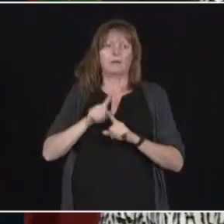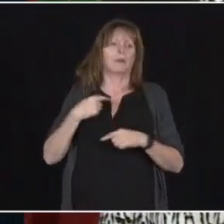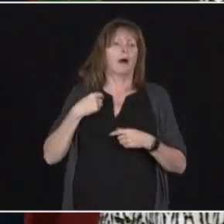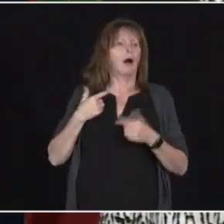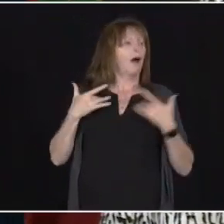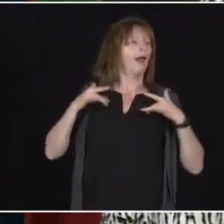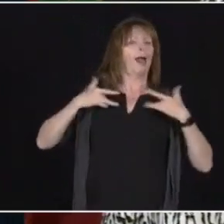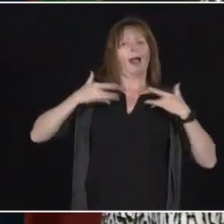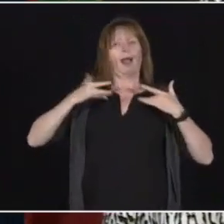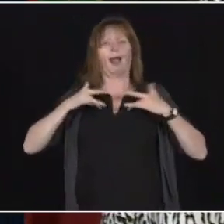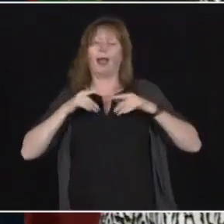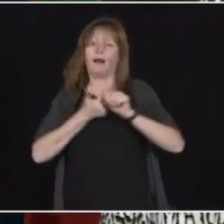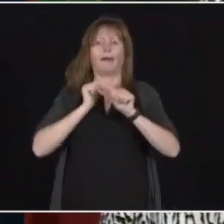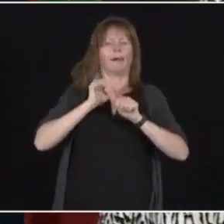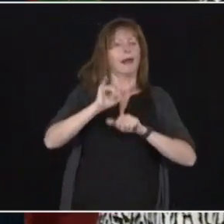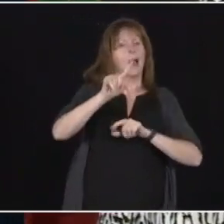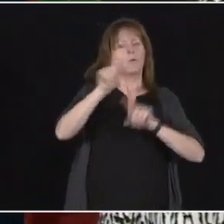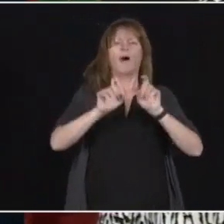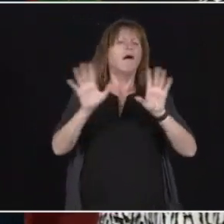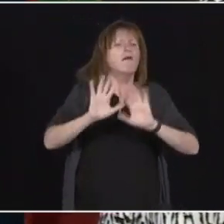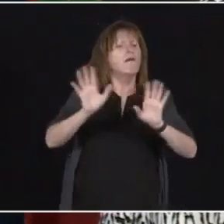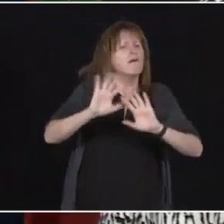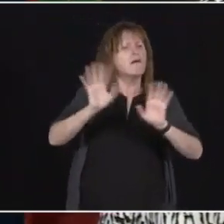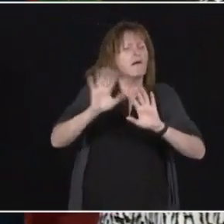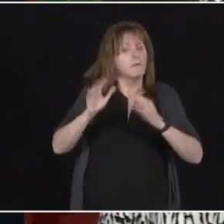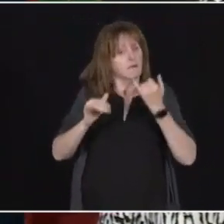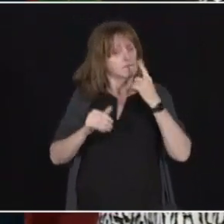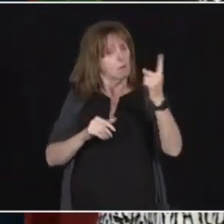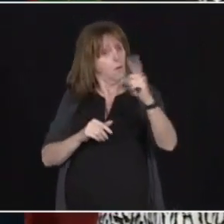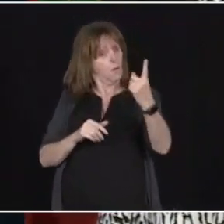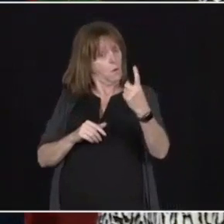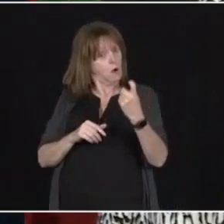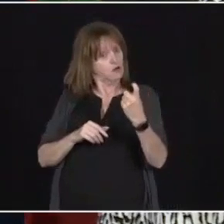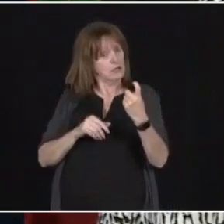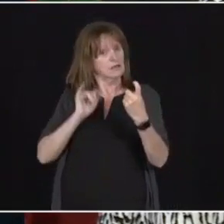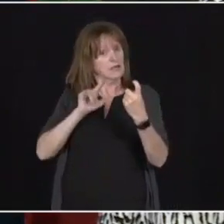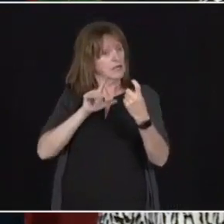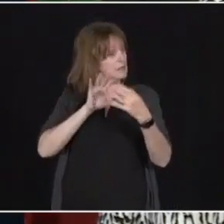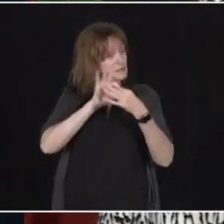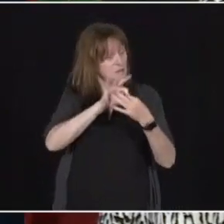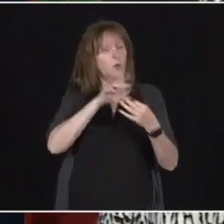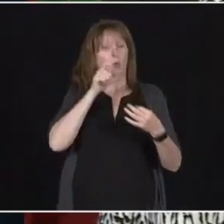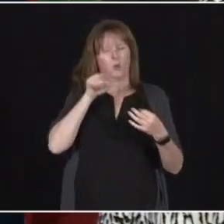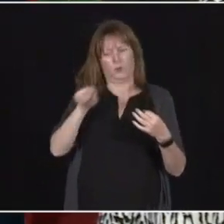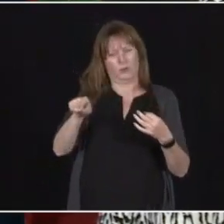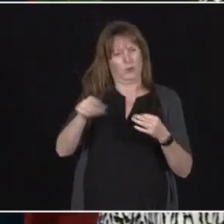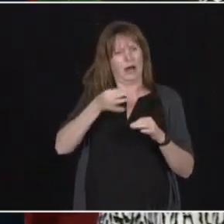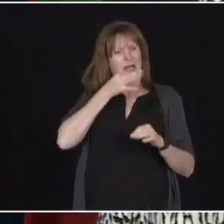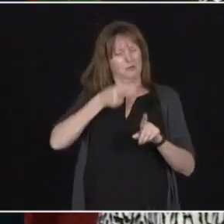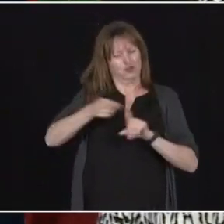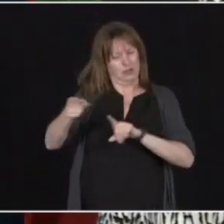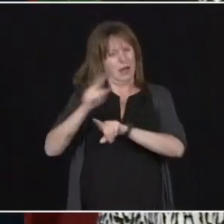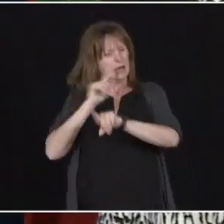I just want to make sure that the experts, the people that are a lot smarter than me in their area of expertise, they can answer.